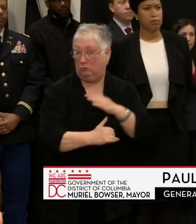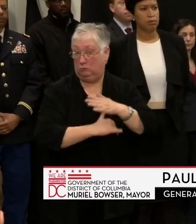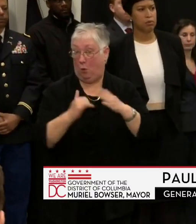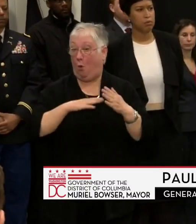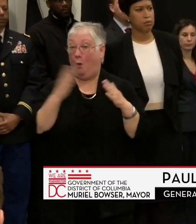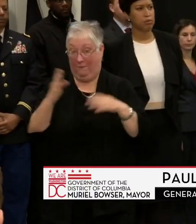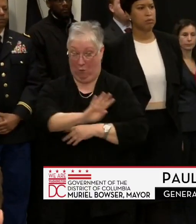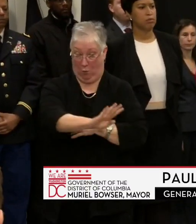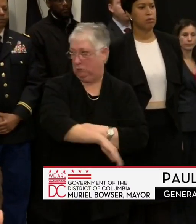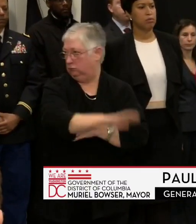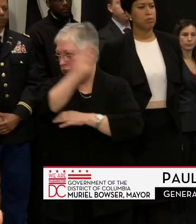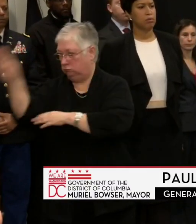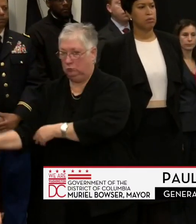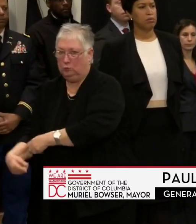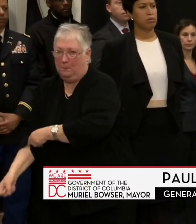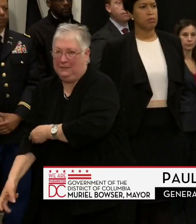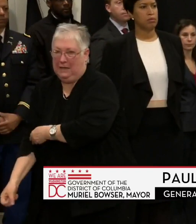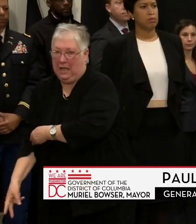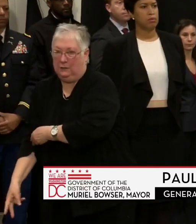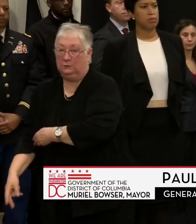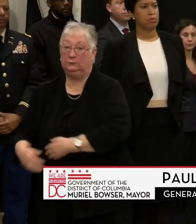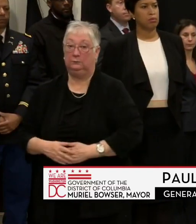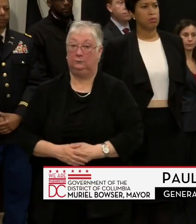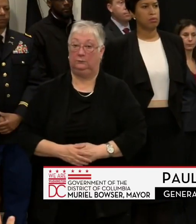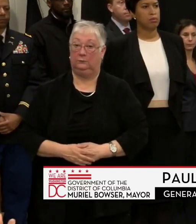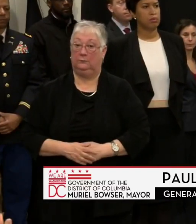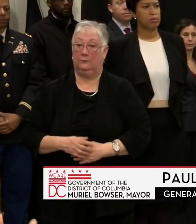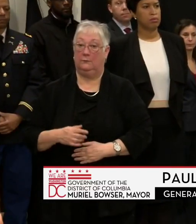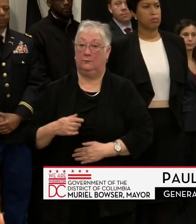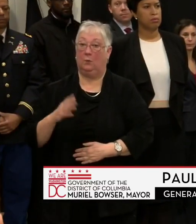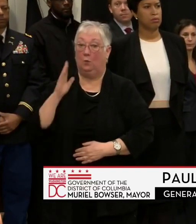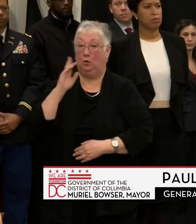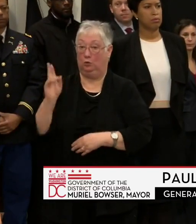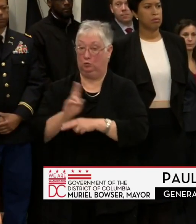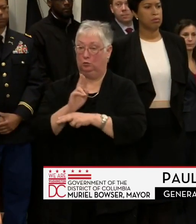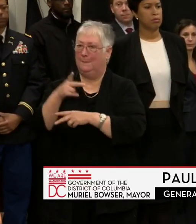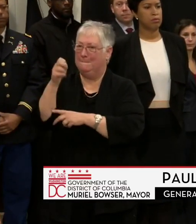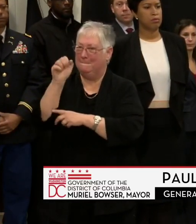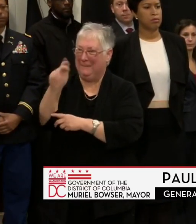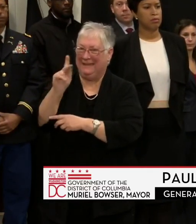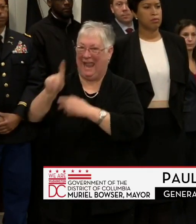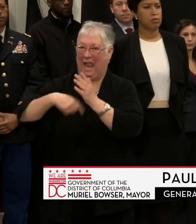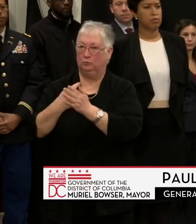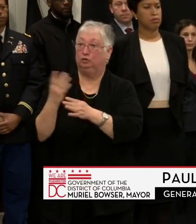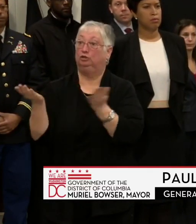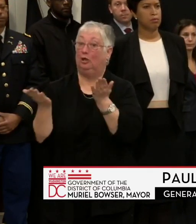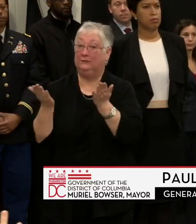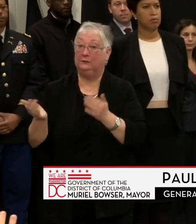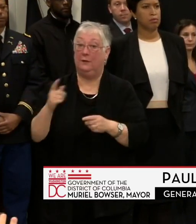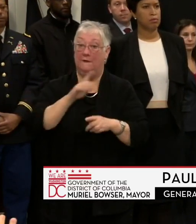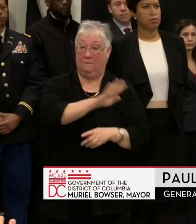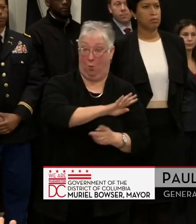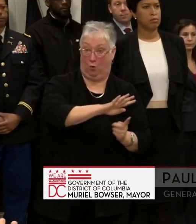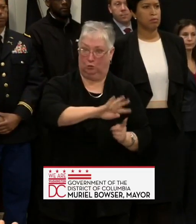WE WILL BE RUNNING PEAK HOUR SERVICE THROUGHOUT THE DAY FROM 4:00 A.M. UNTIL 9:00 P.M. FIVE STATIONS WILL BE CLOSED DUE